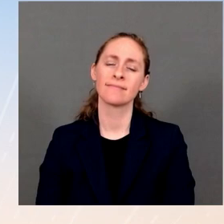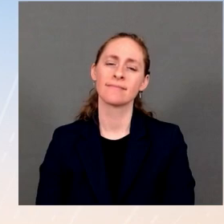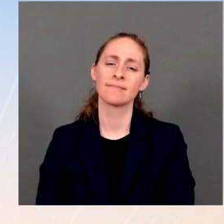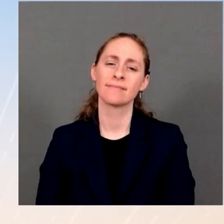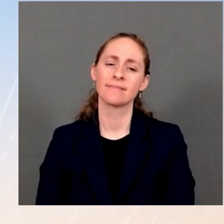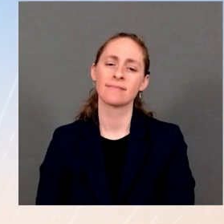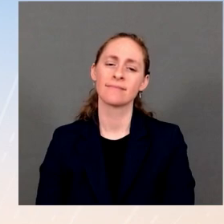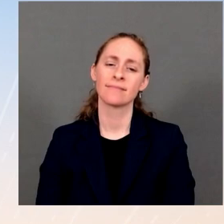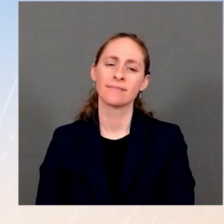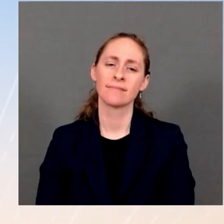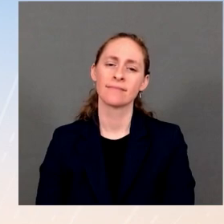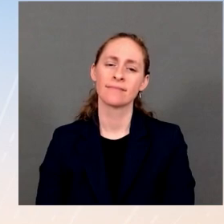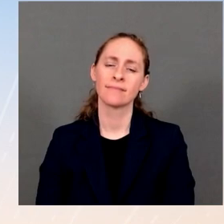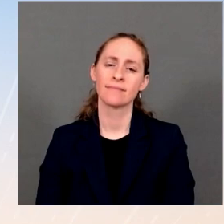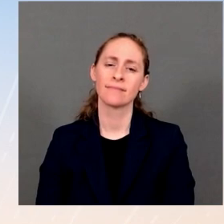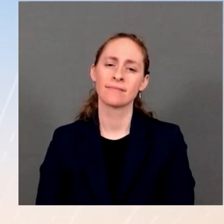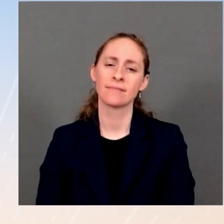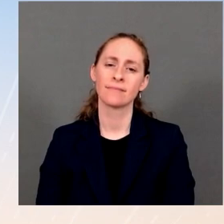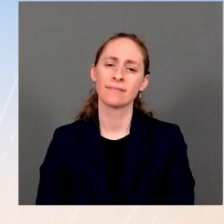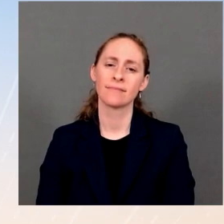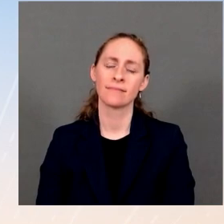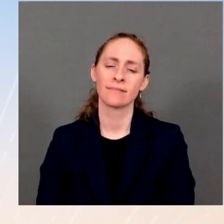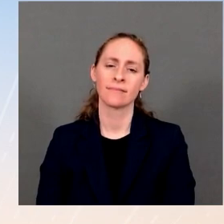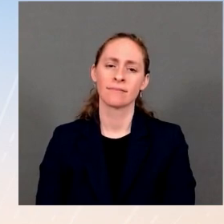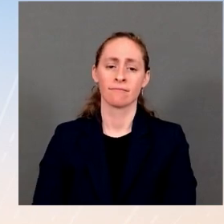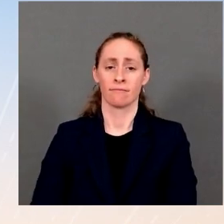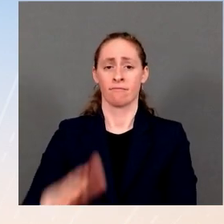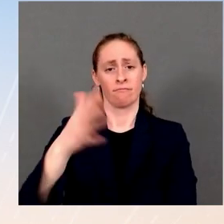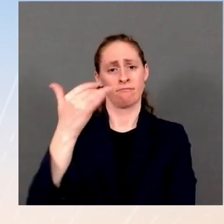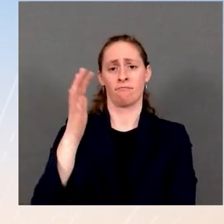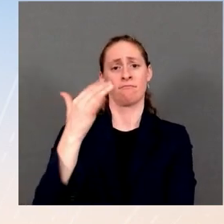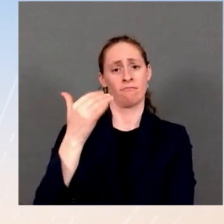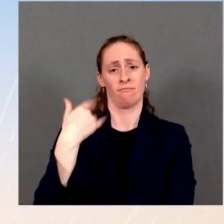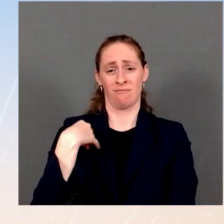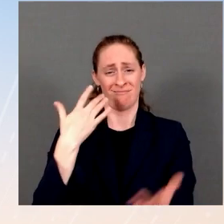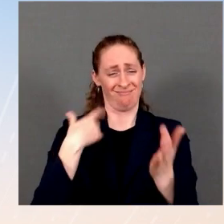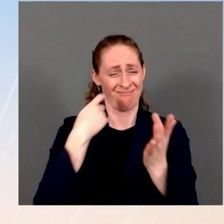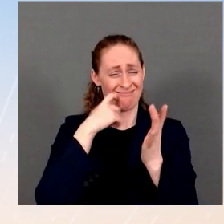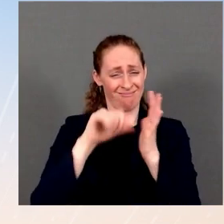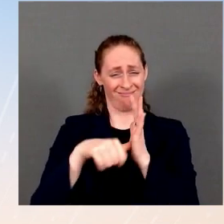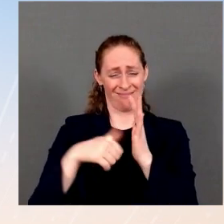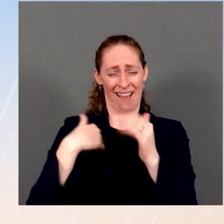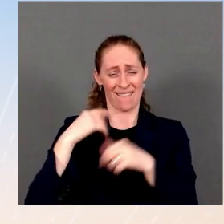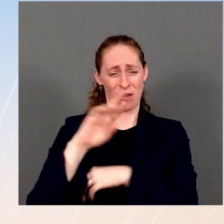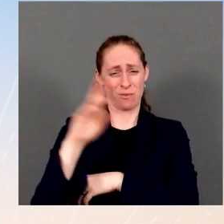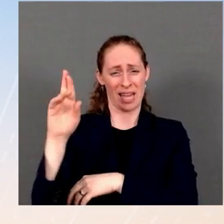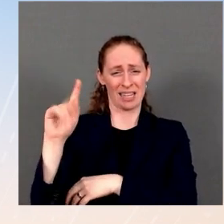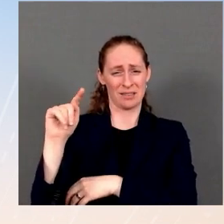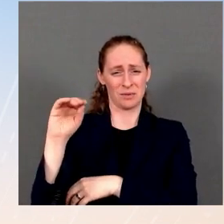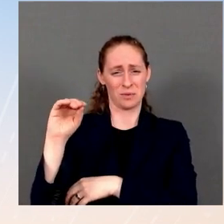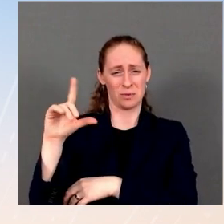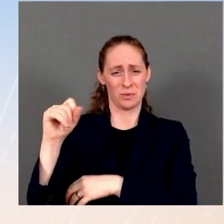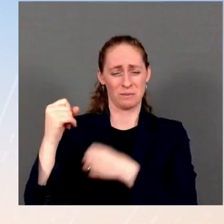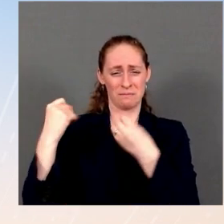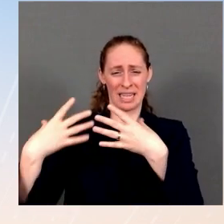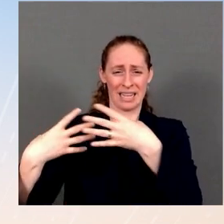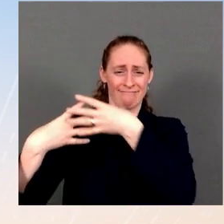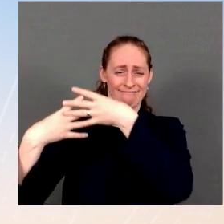as I just mentioned, we need to protect us -- different than any other points of this pandemic. If you think about where we were a year ago,